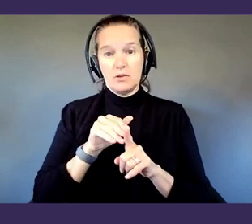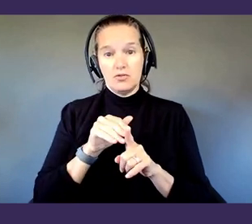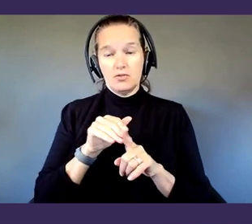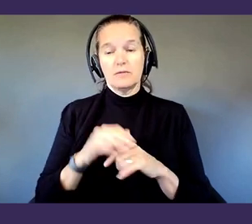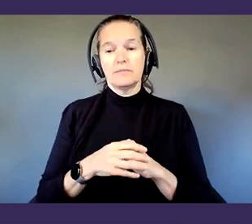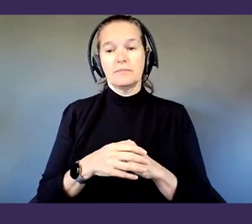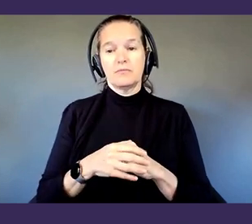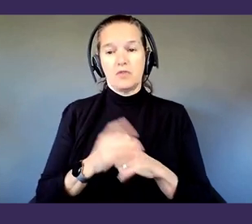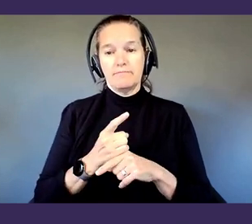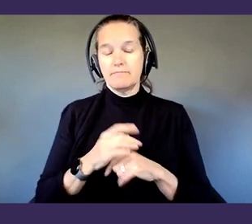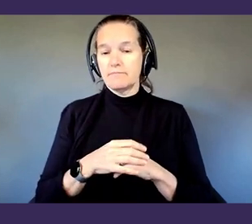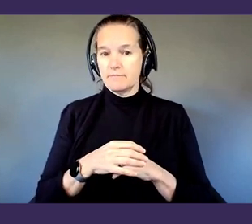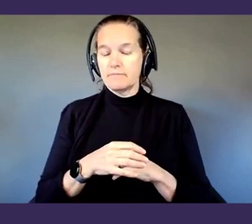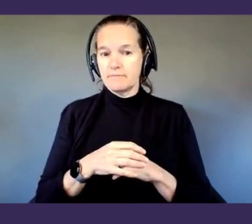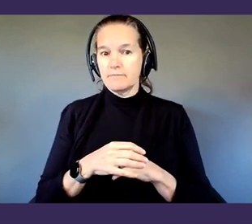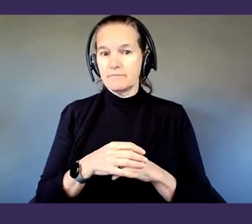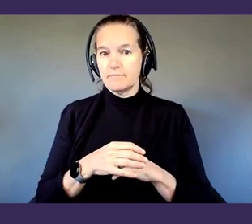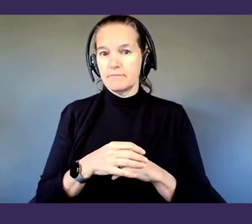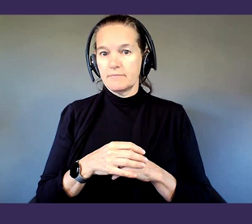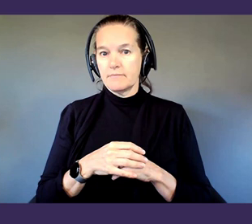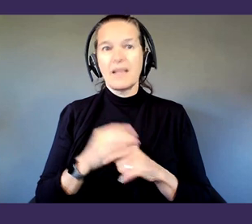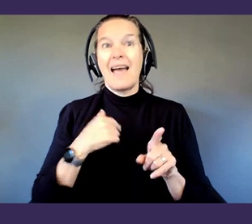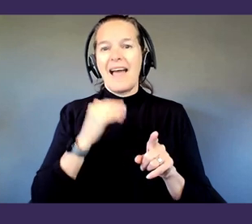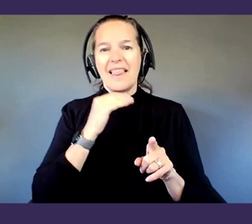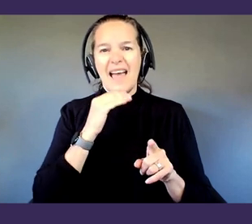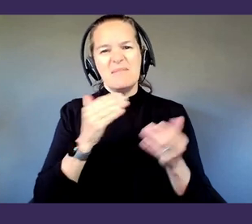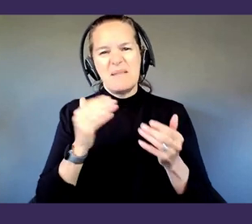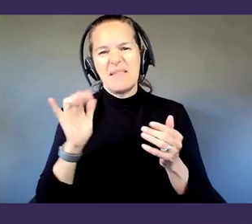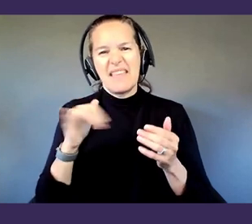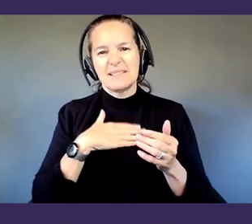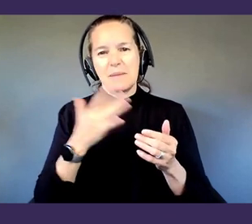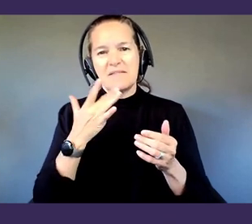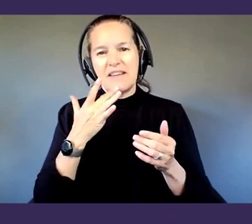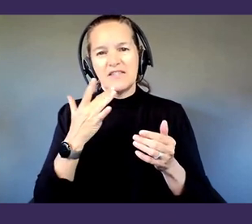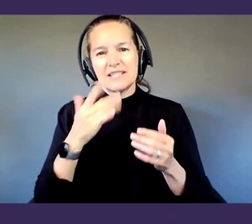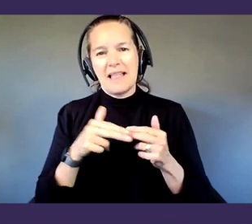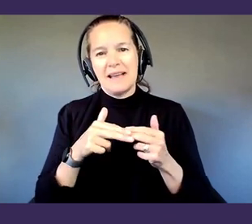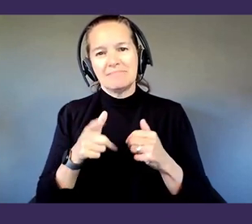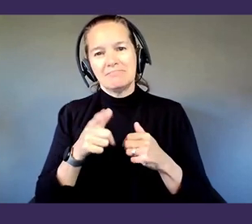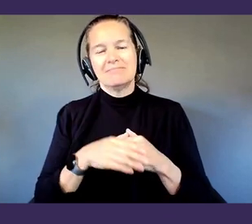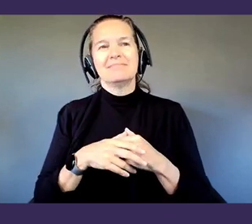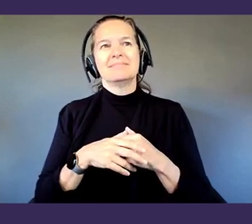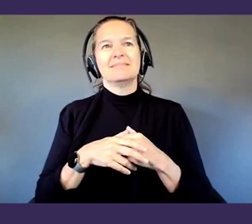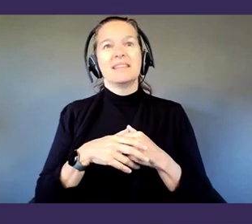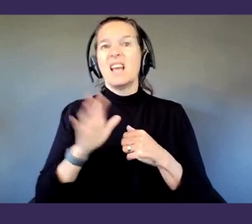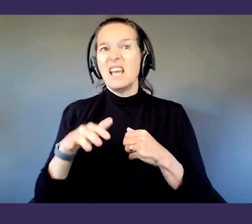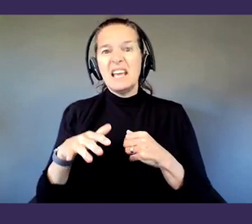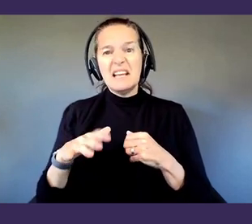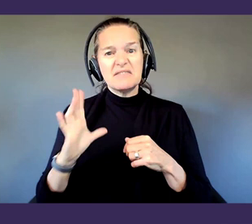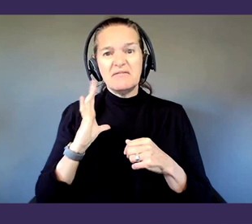And I lied, this may be my favorite slide. It is perfectly okay to ask for all the help you need